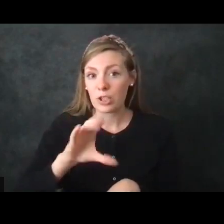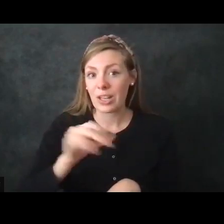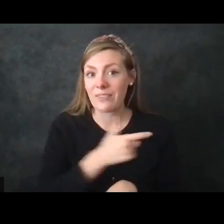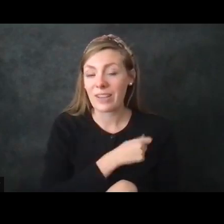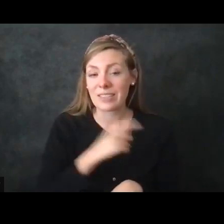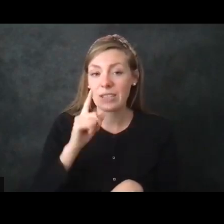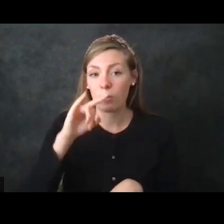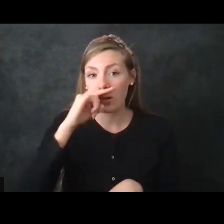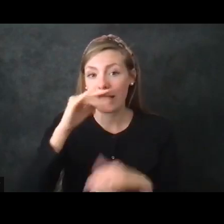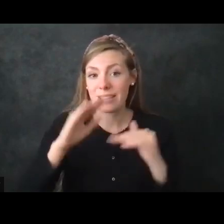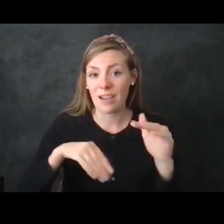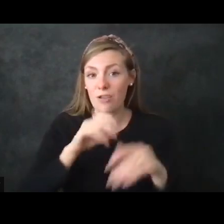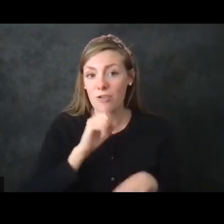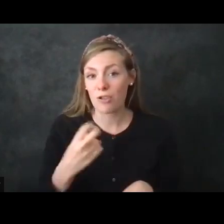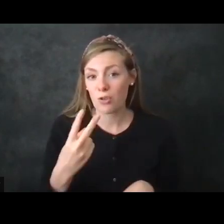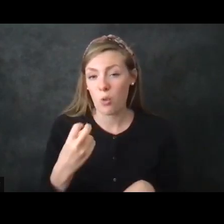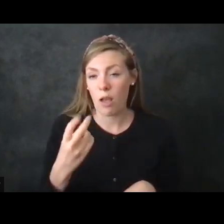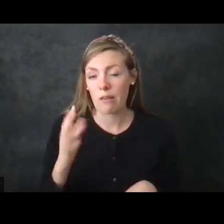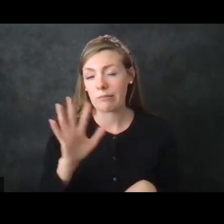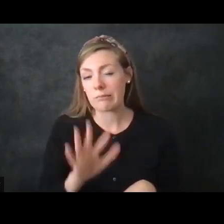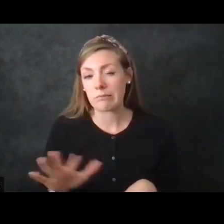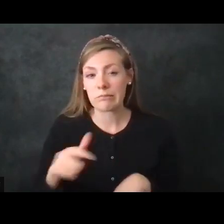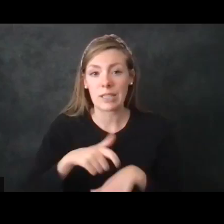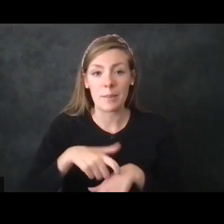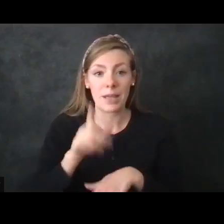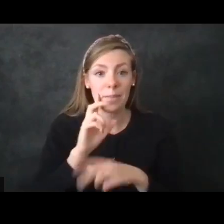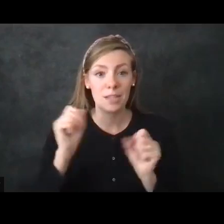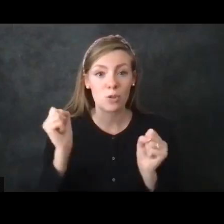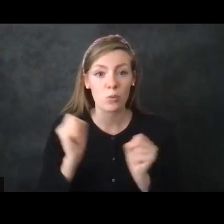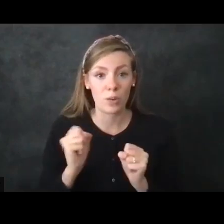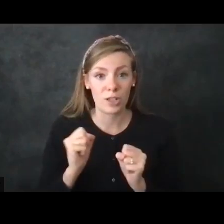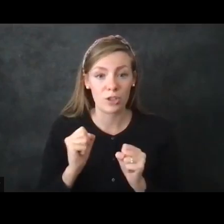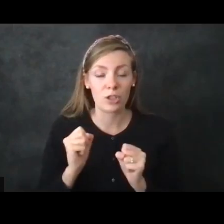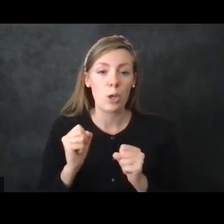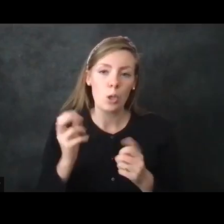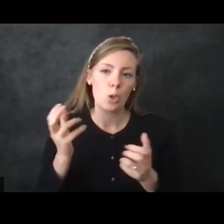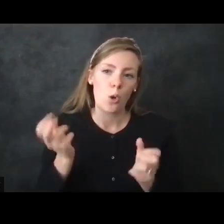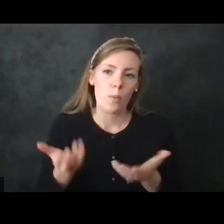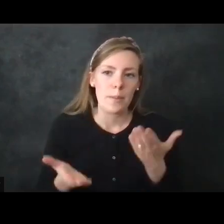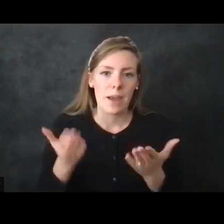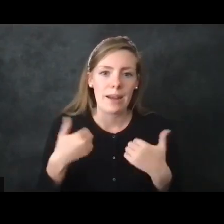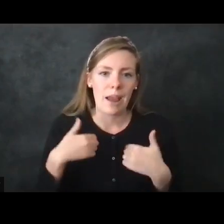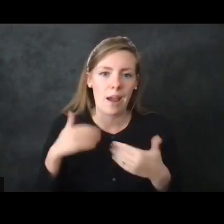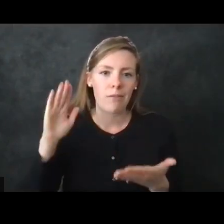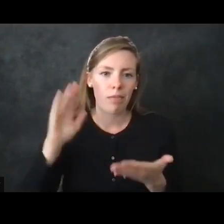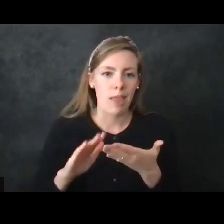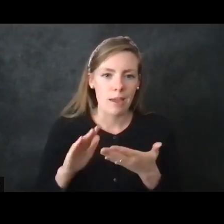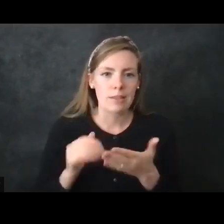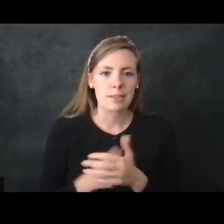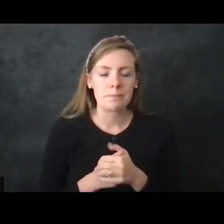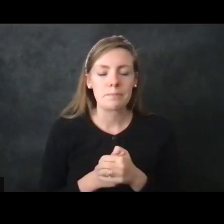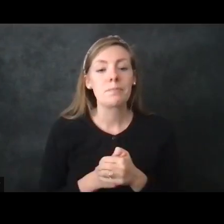available sometime this winter so vaccine supplies could be stretched thin. As of now, the vaccine is widely available.